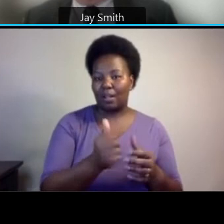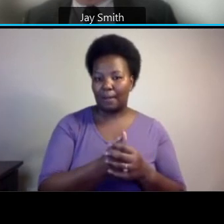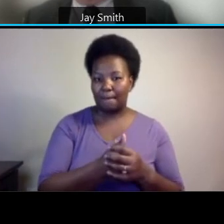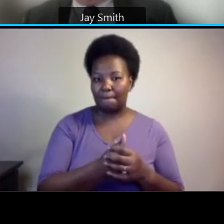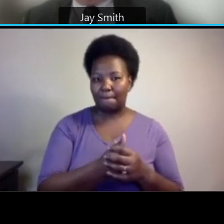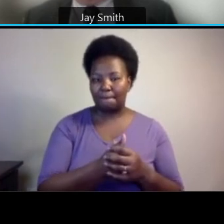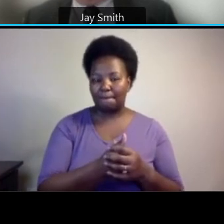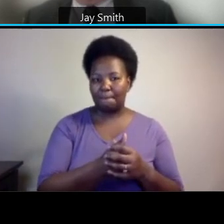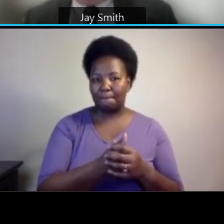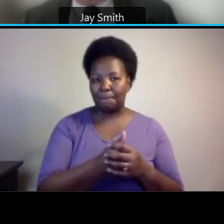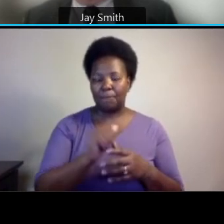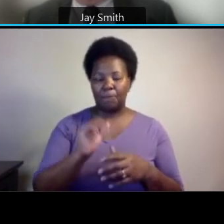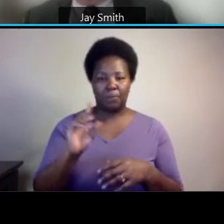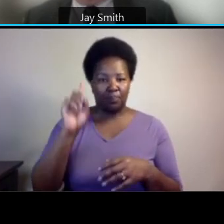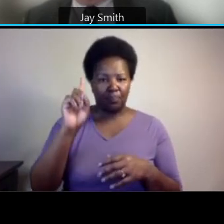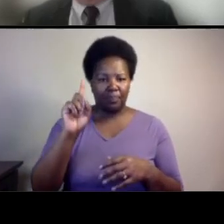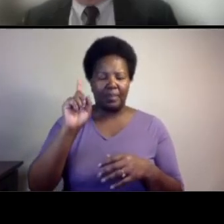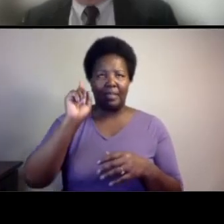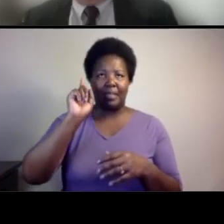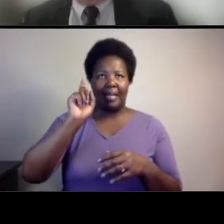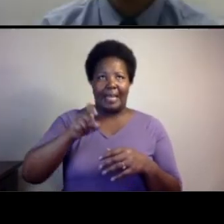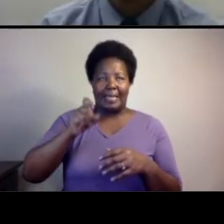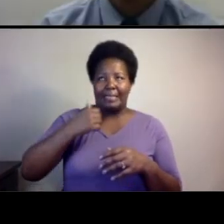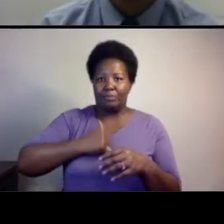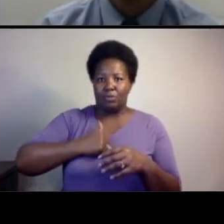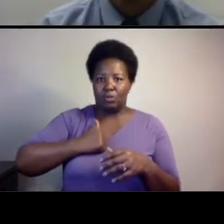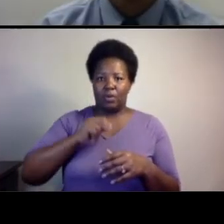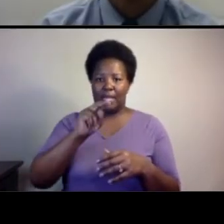just to clarify i'm sorry it was it's three and a half feet per second